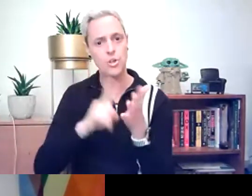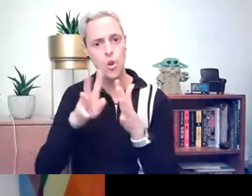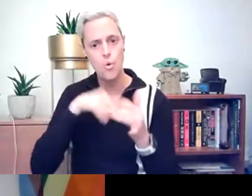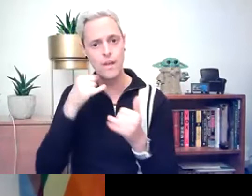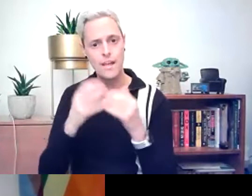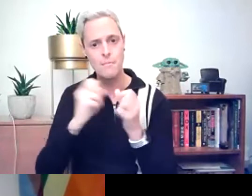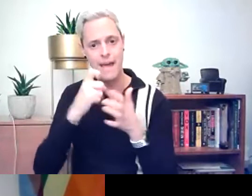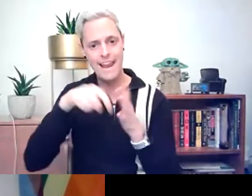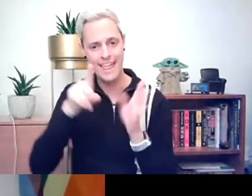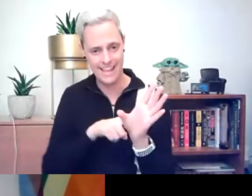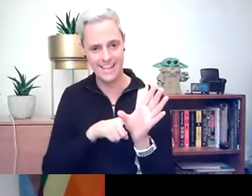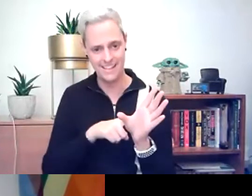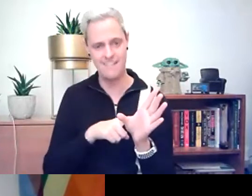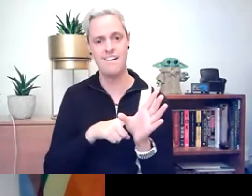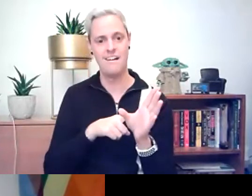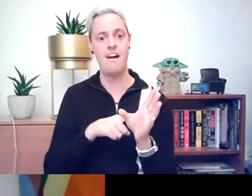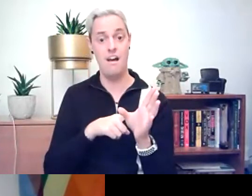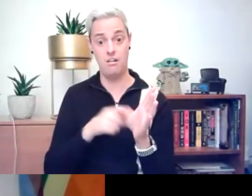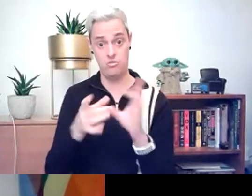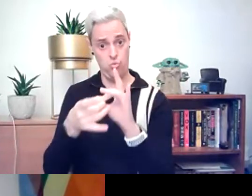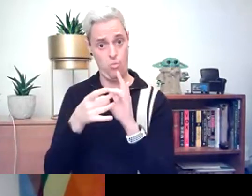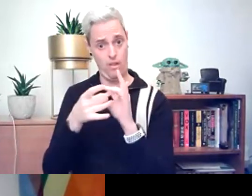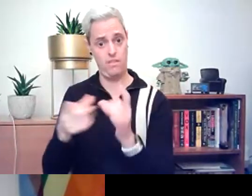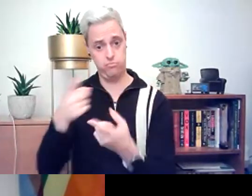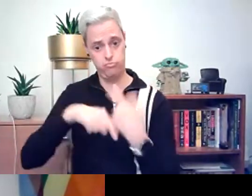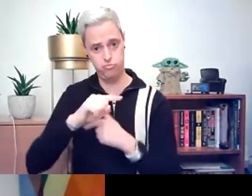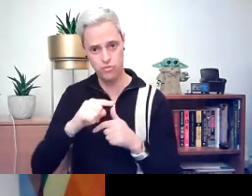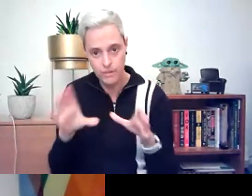and the, the data were absolutely clear that all of these things, and depression, anxiety